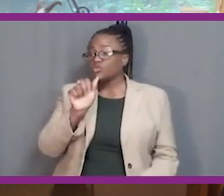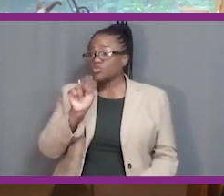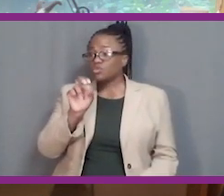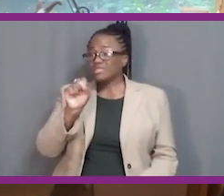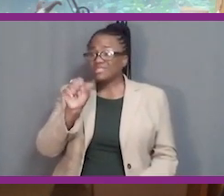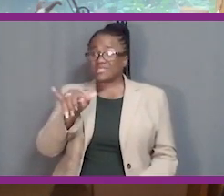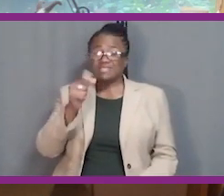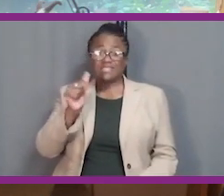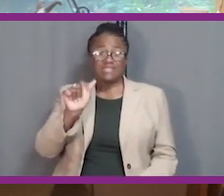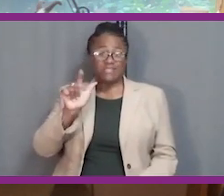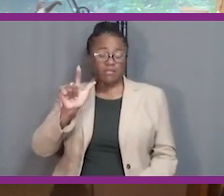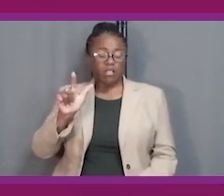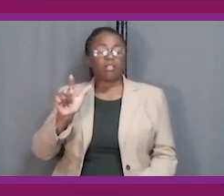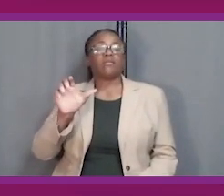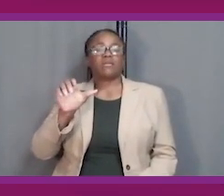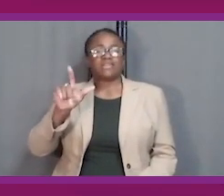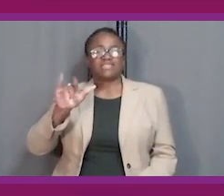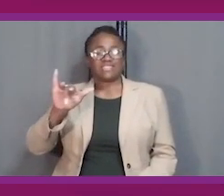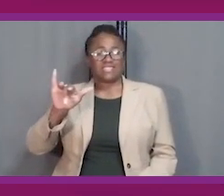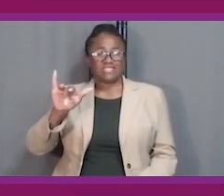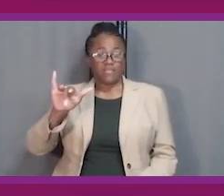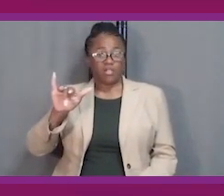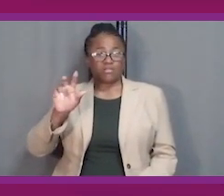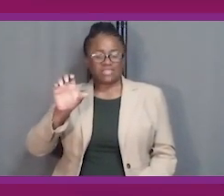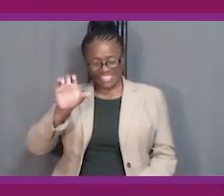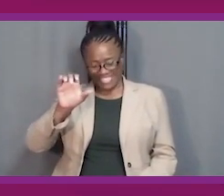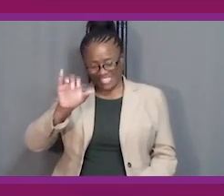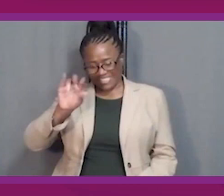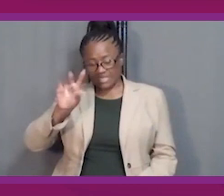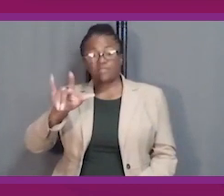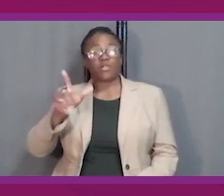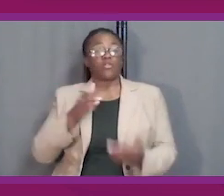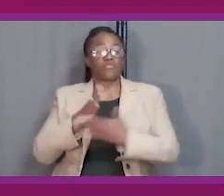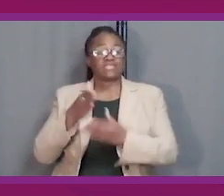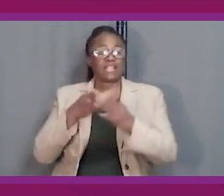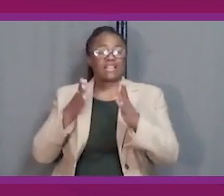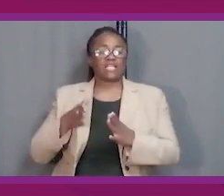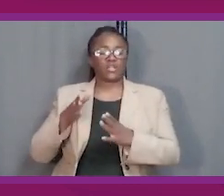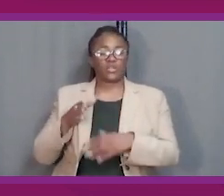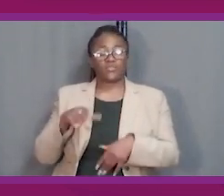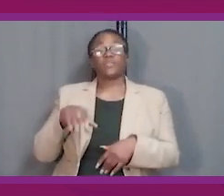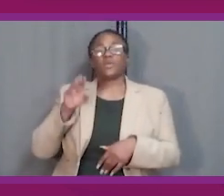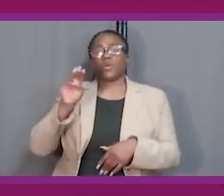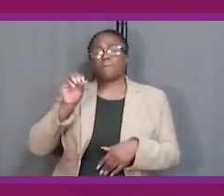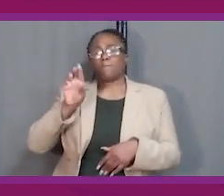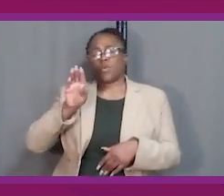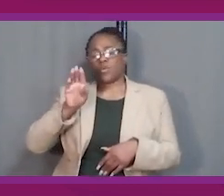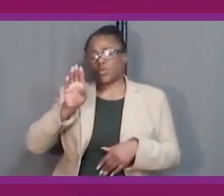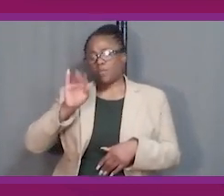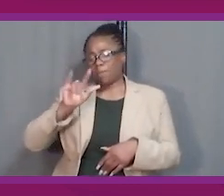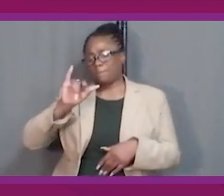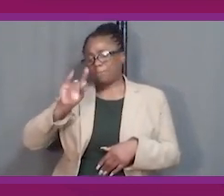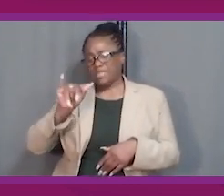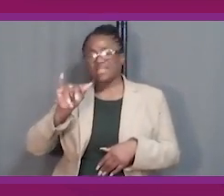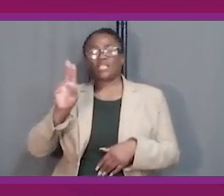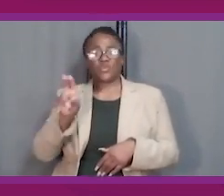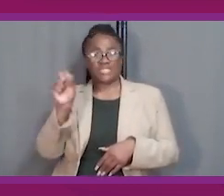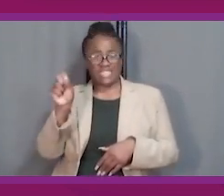USA, MIUSA, which advances disability rights and leadership globally, which she co-founded in 1981.